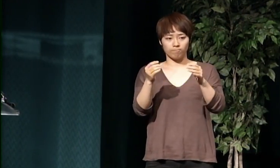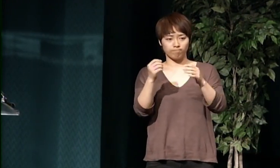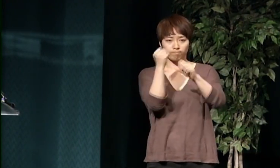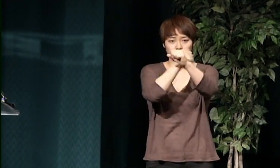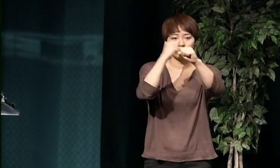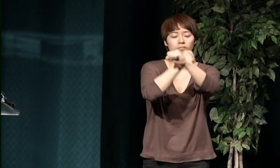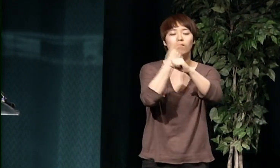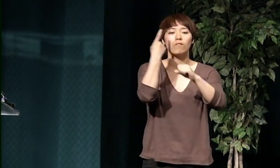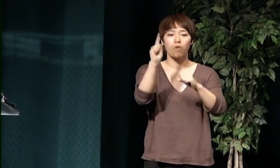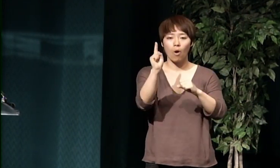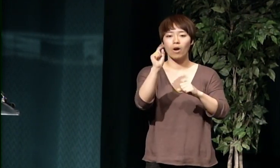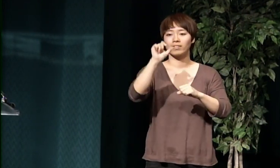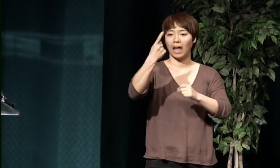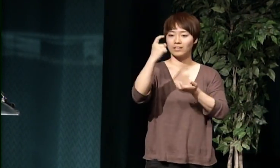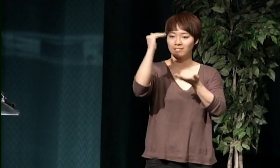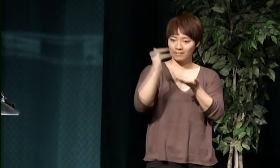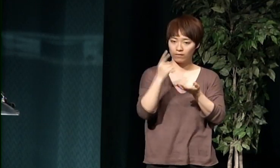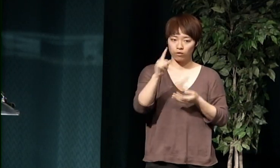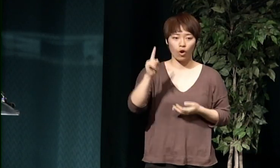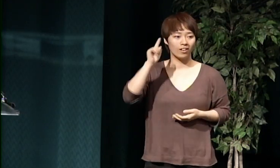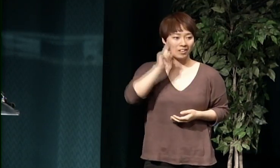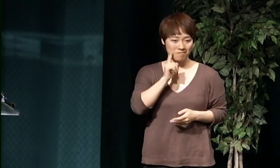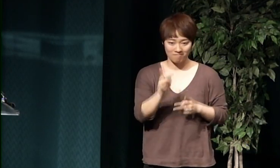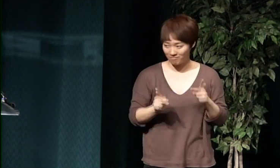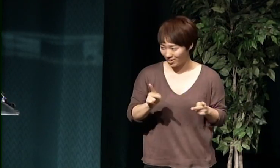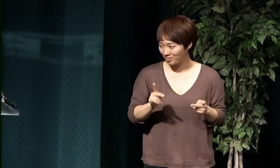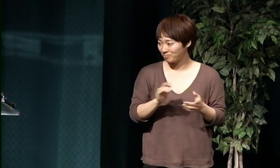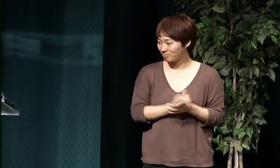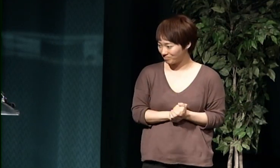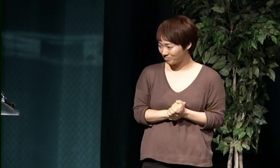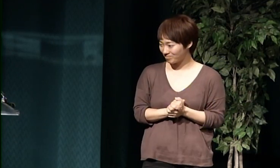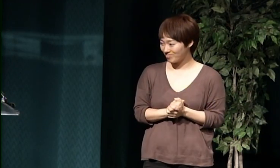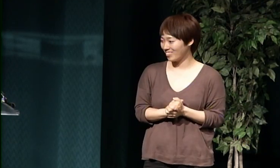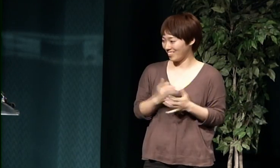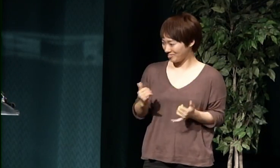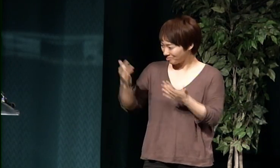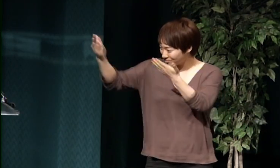as an official language. Revised tax laws in South Africa for deaf people